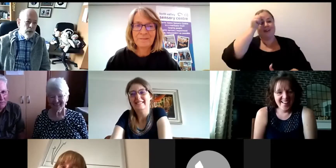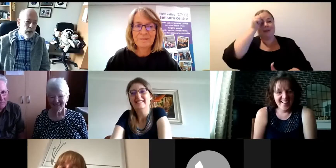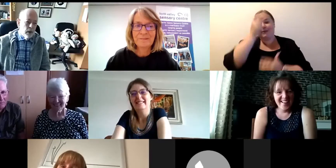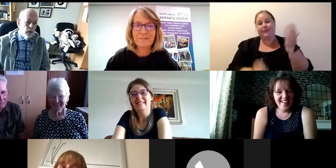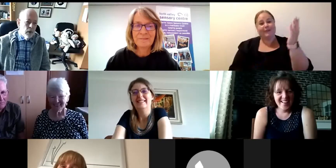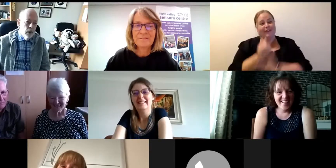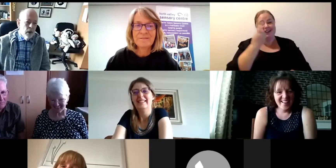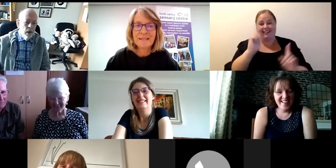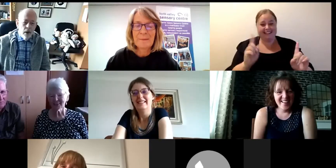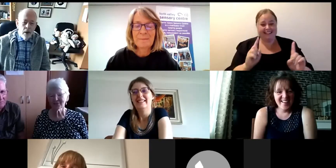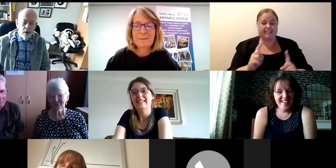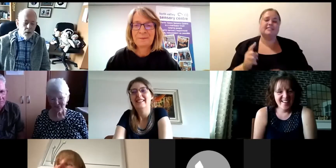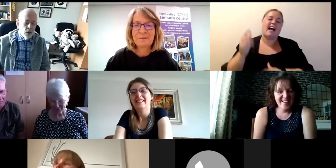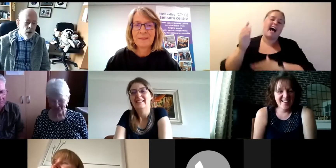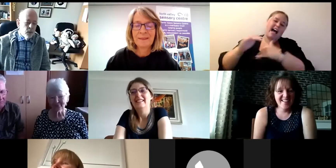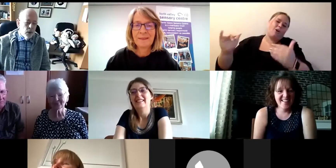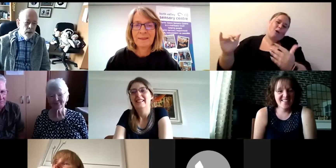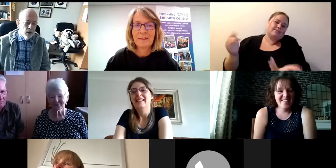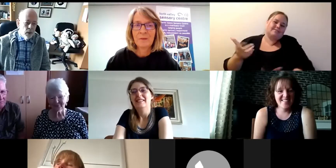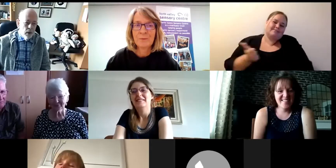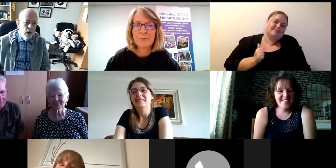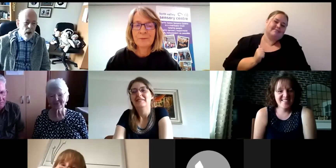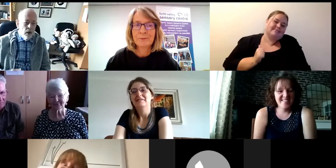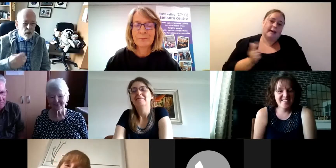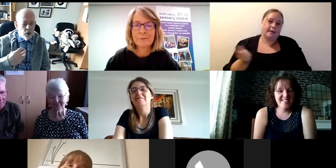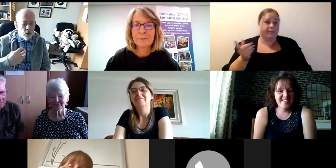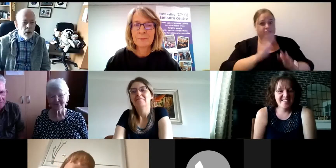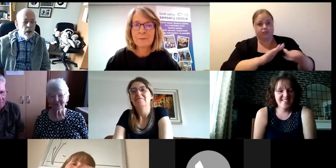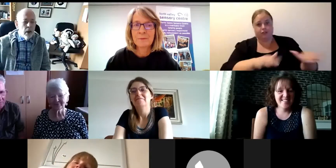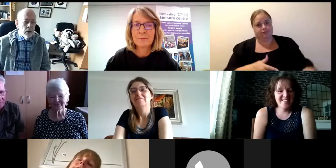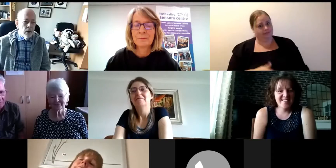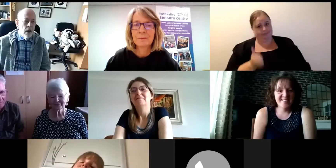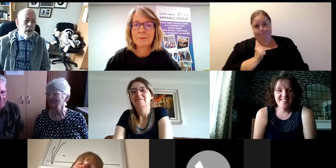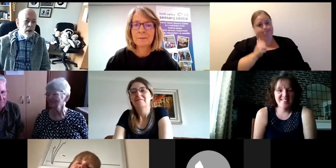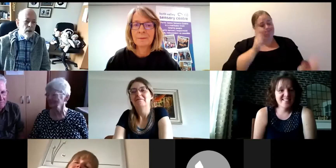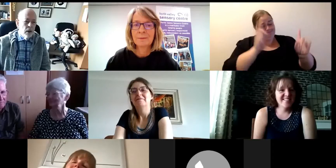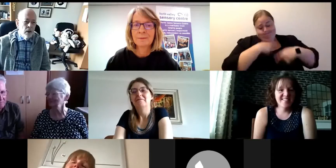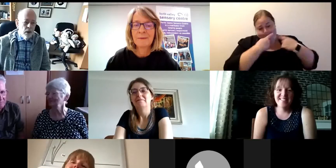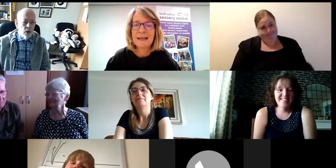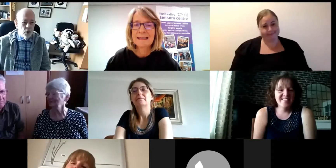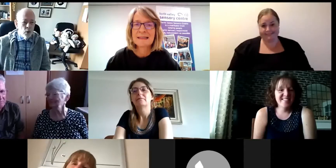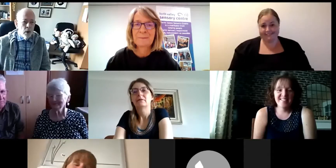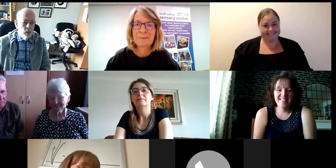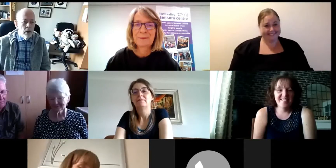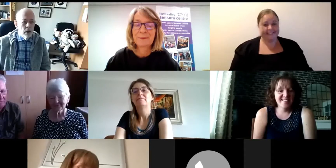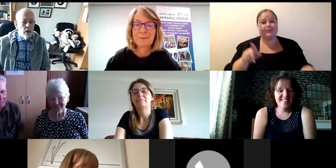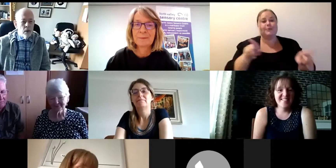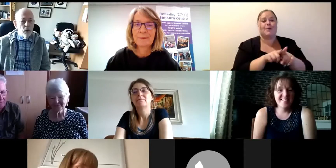Adults can be a bit more predictable and they are so eager to learn.